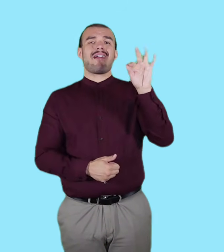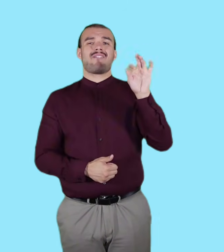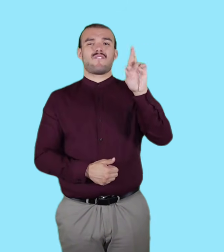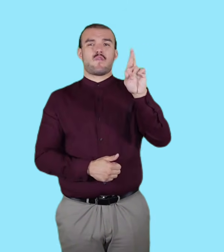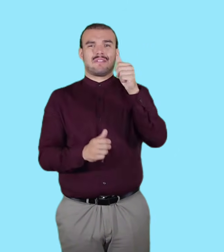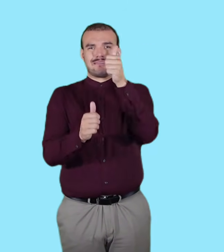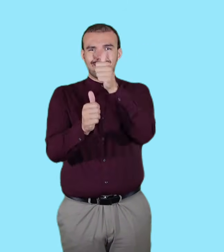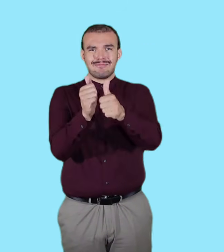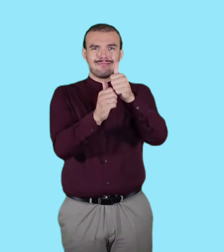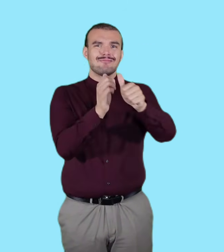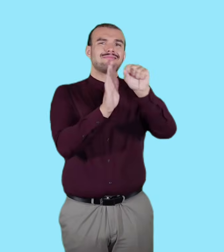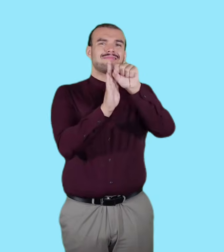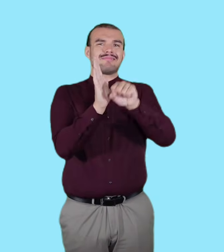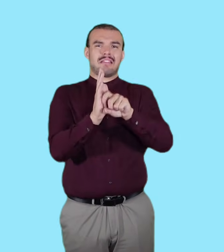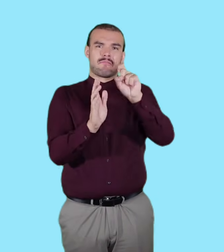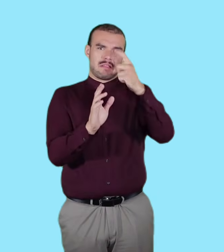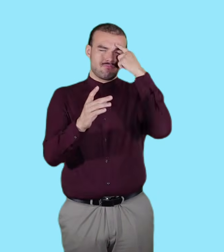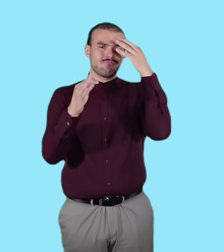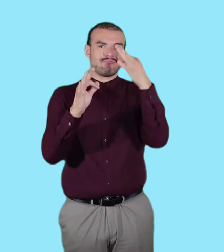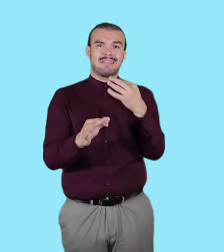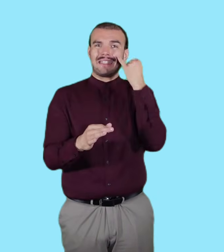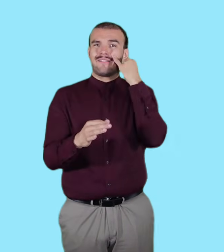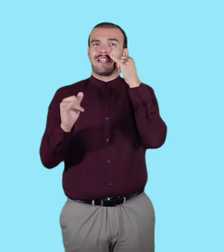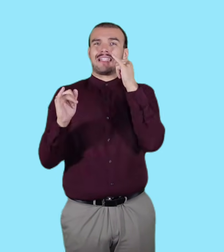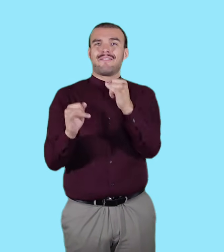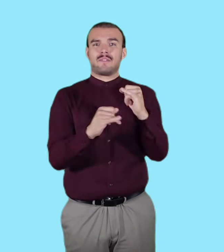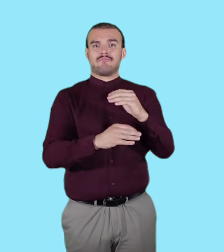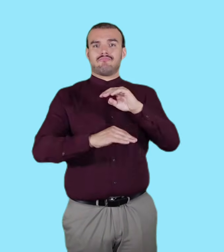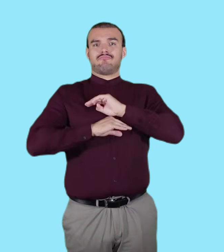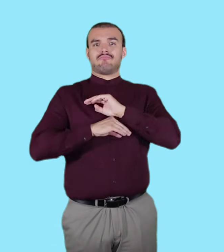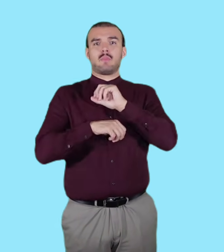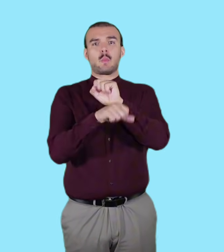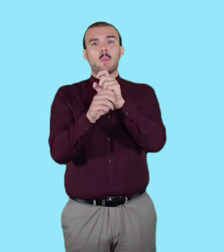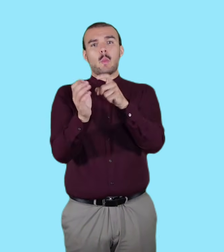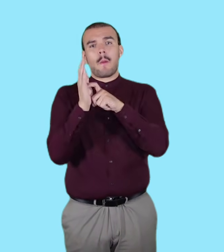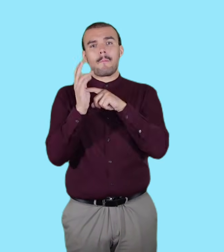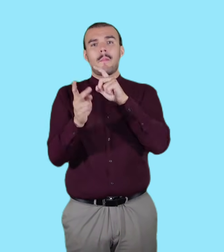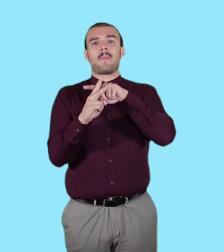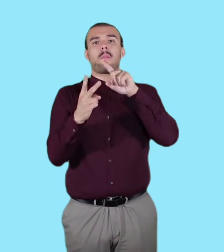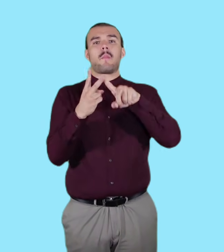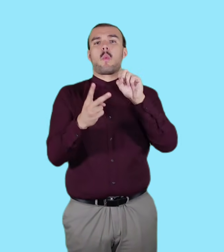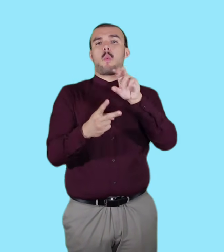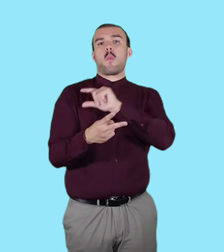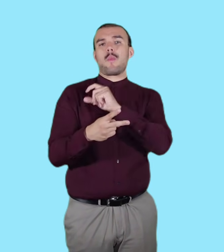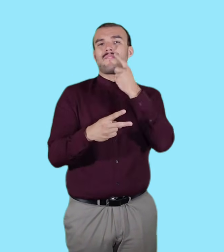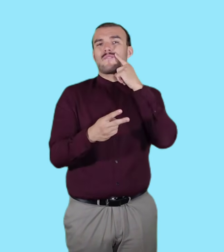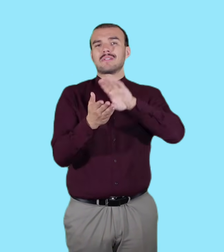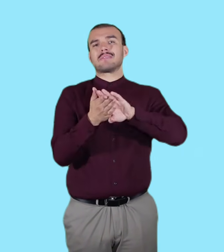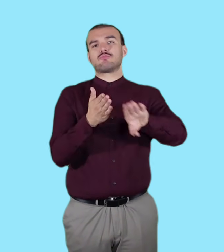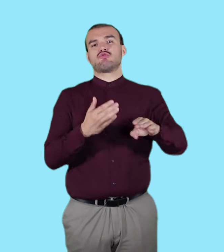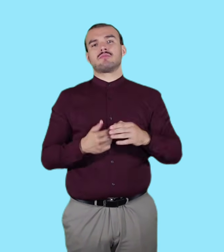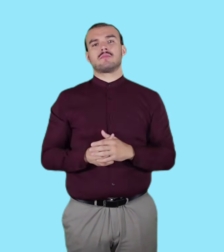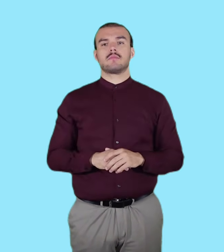each state must determine whether individuals meet work requirements or qualify for an exemption.